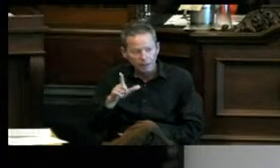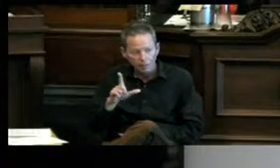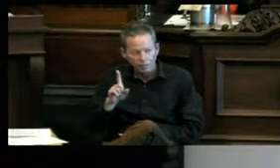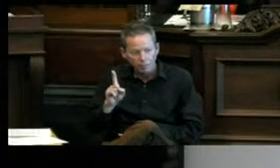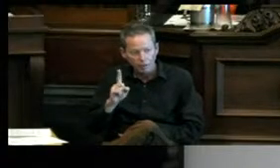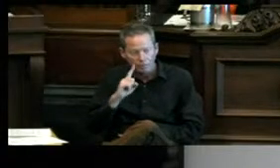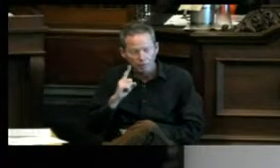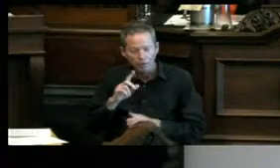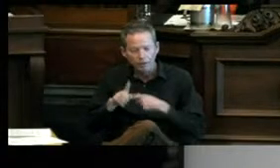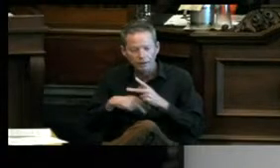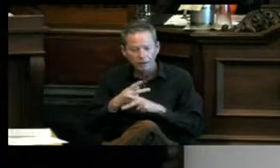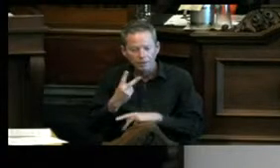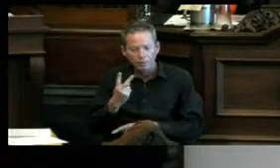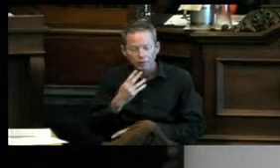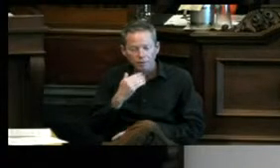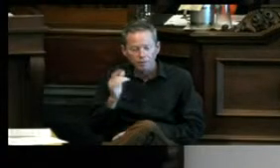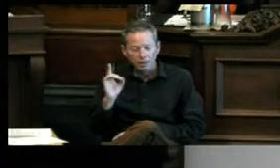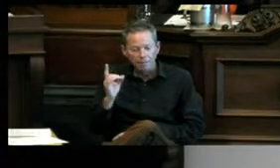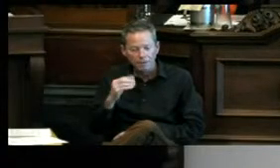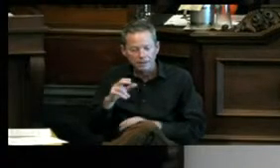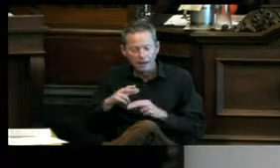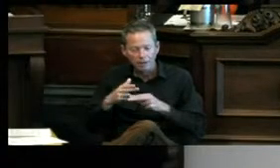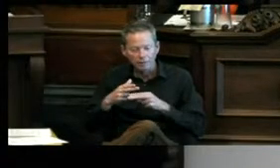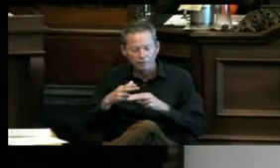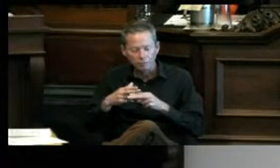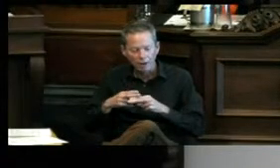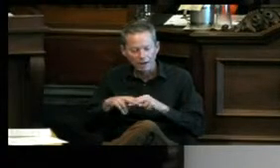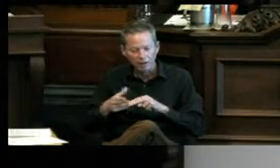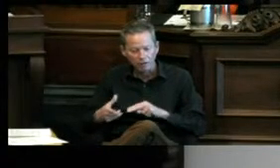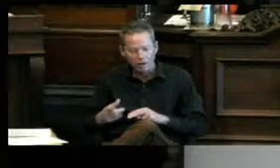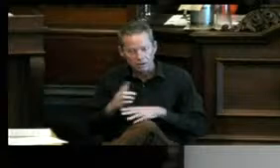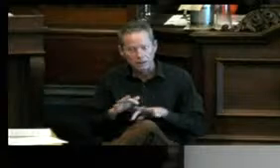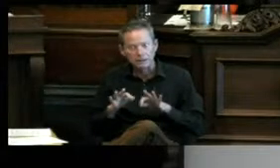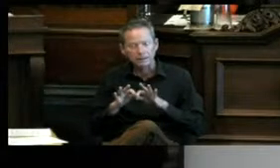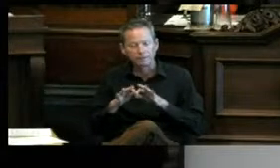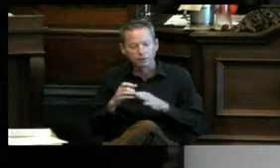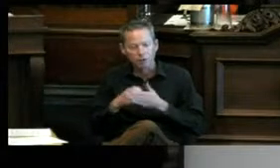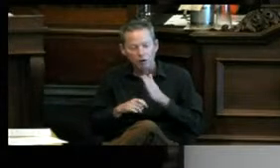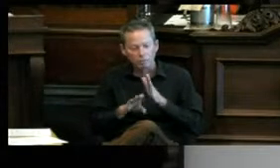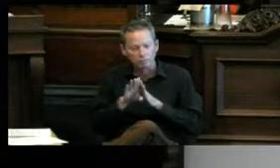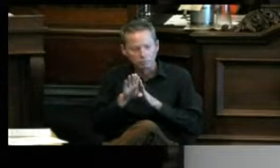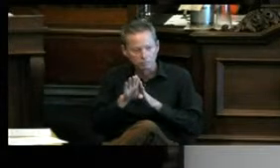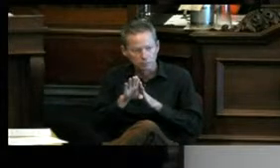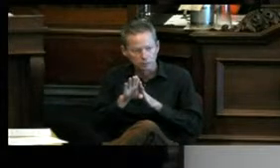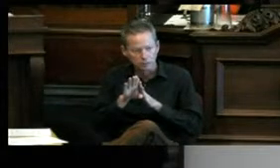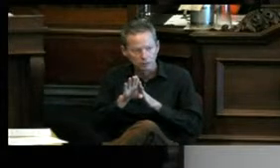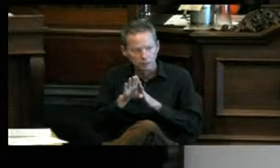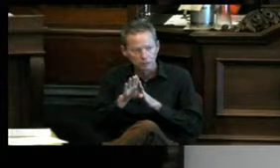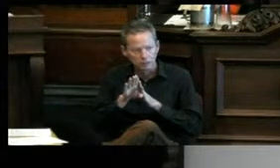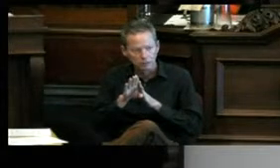City of Rochester's prescription drug, the use of GPL one for type two diabetes, and weight